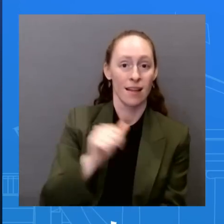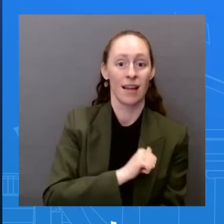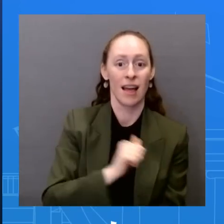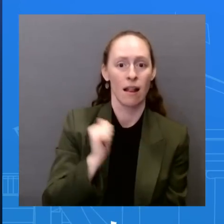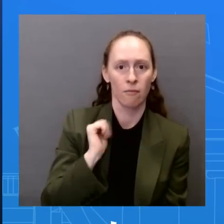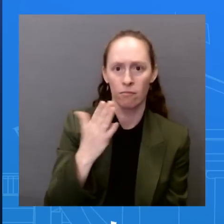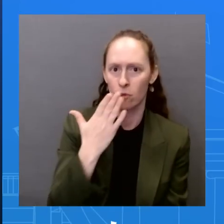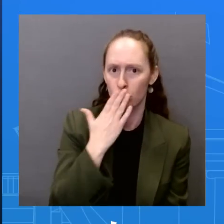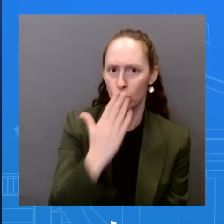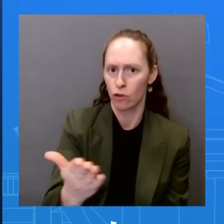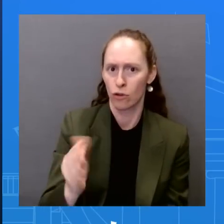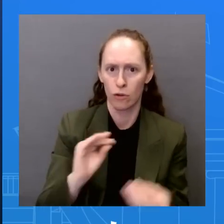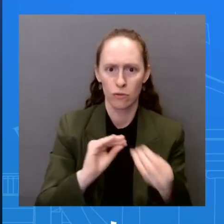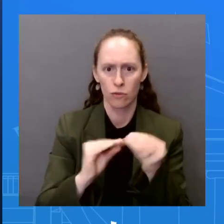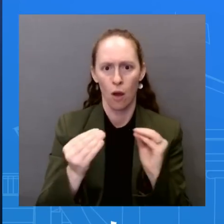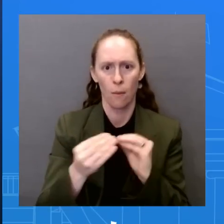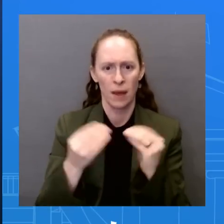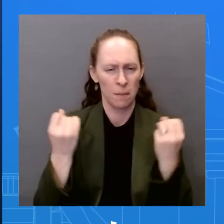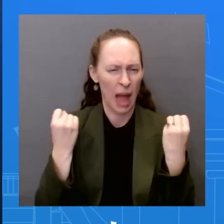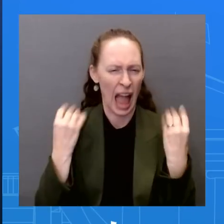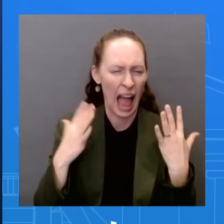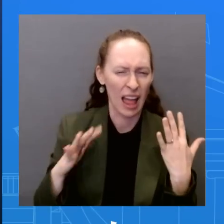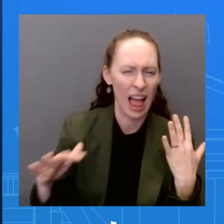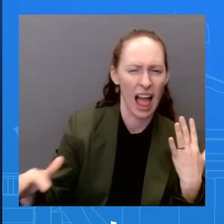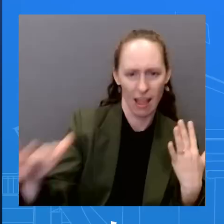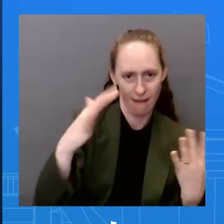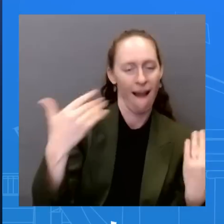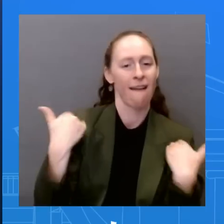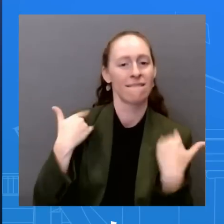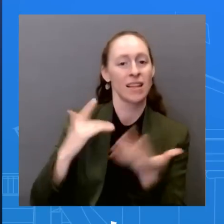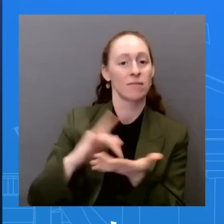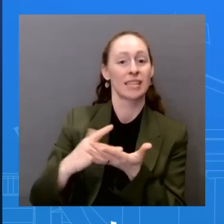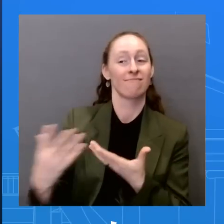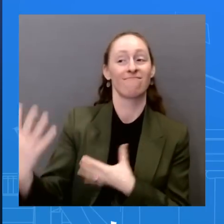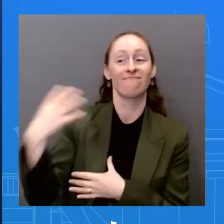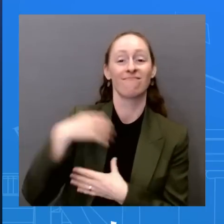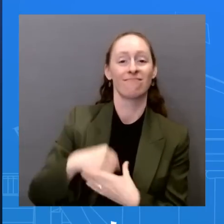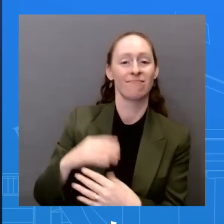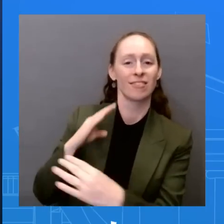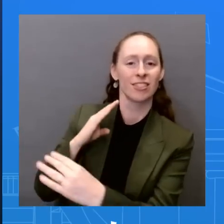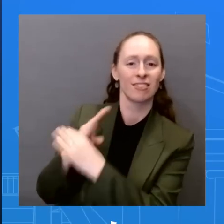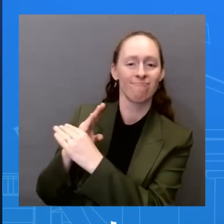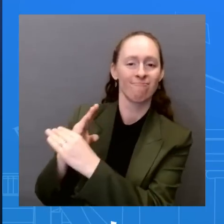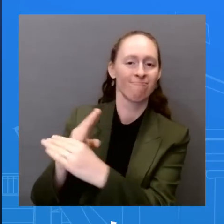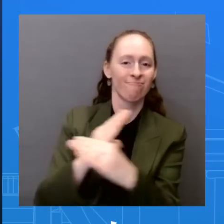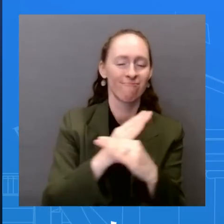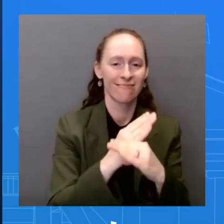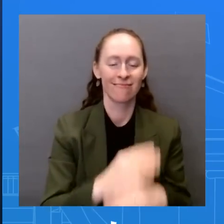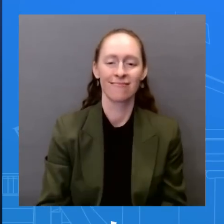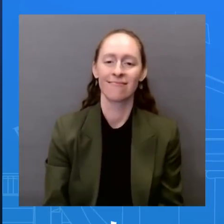that they may not have if -- otherwise. These events demonstrate our strategy is working.